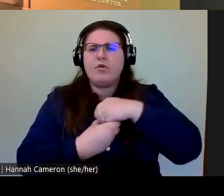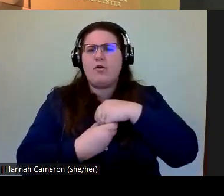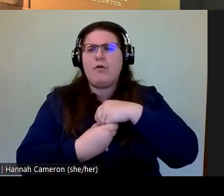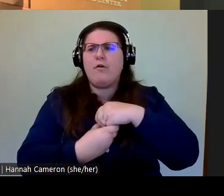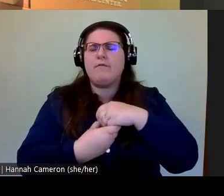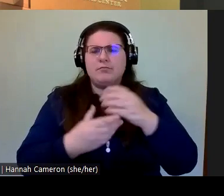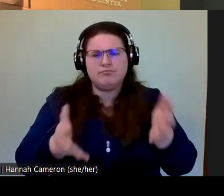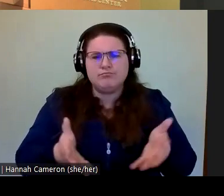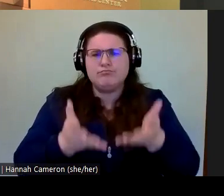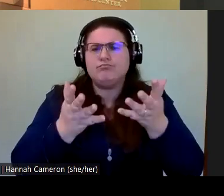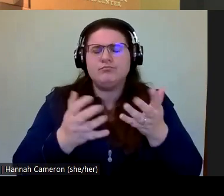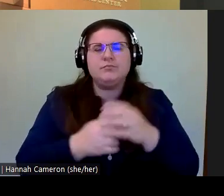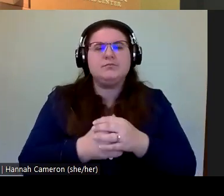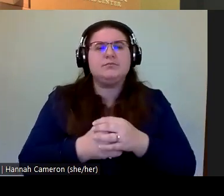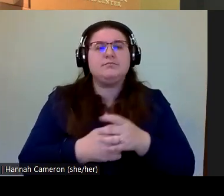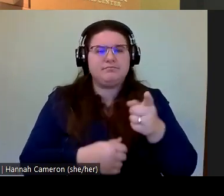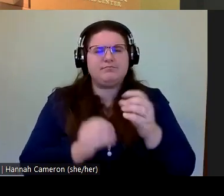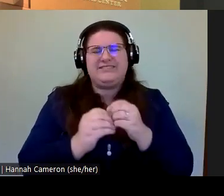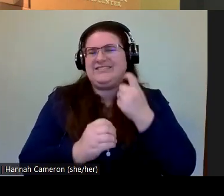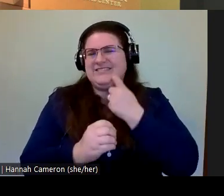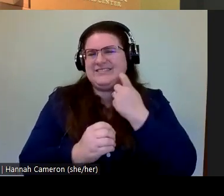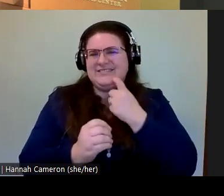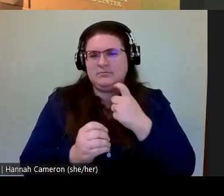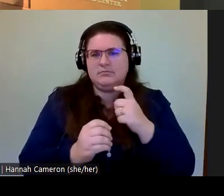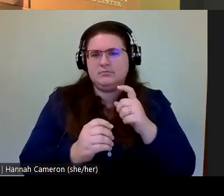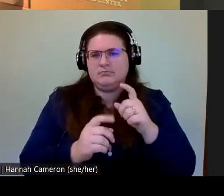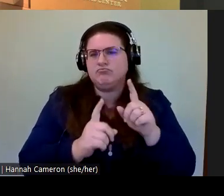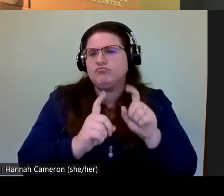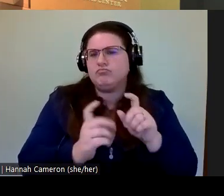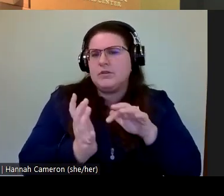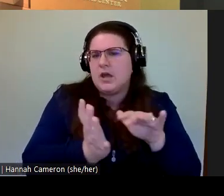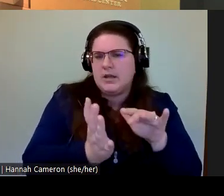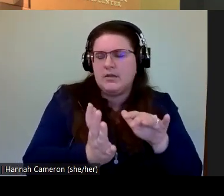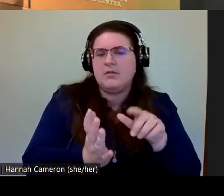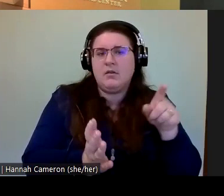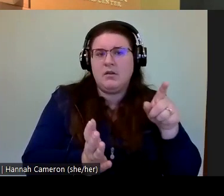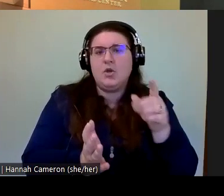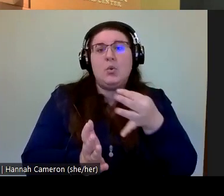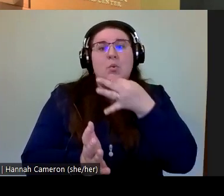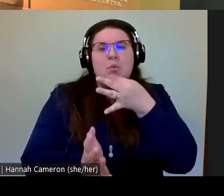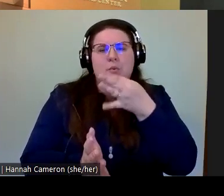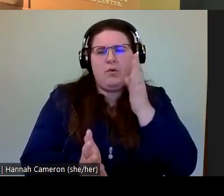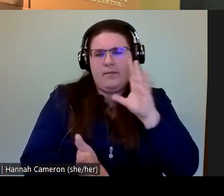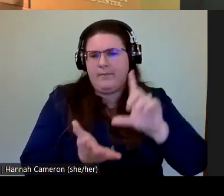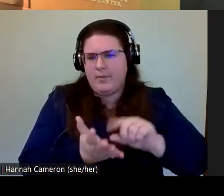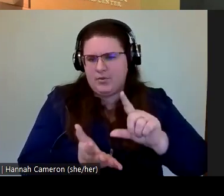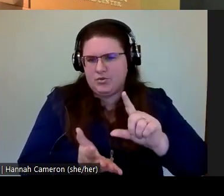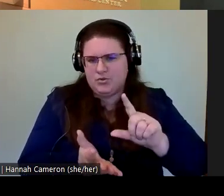recent trial uh that paper is still uh you know is is about to get published uh and uh it was a